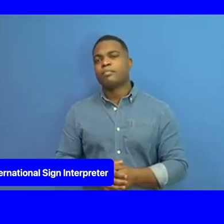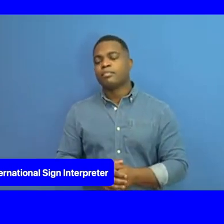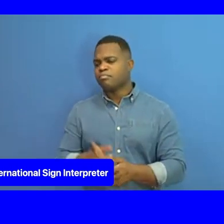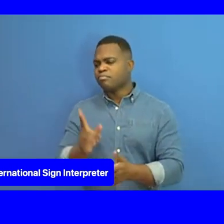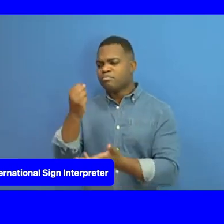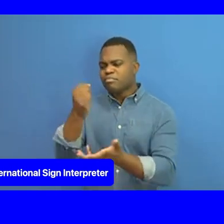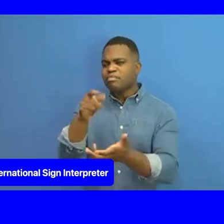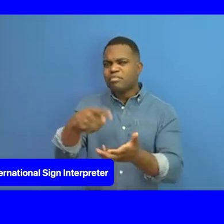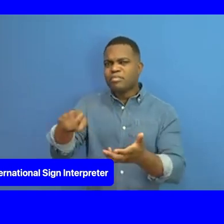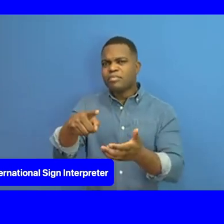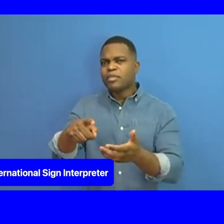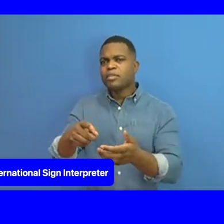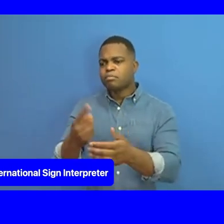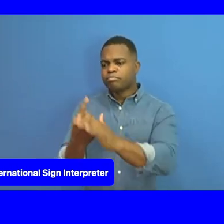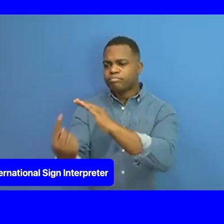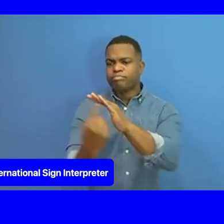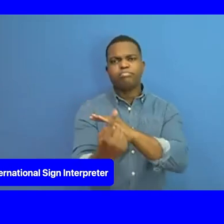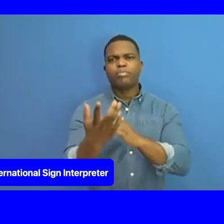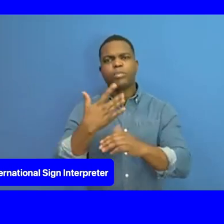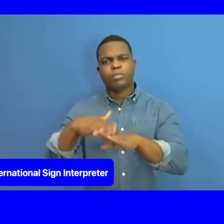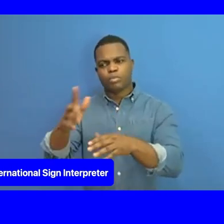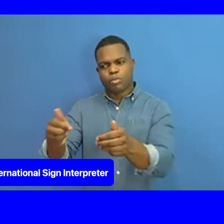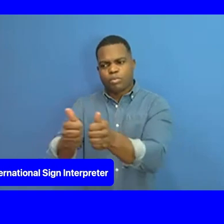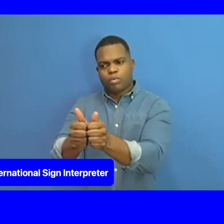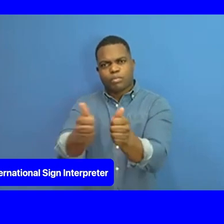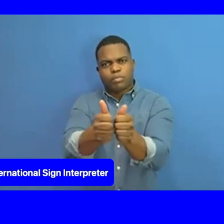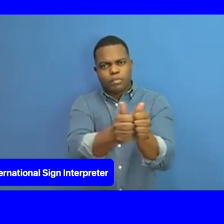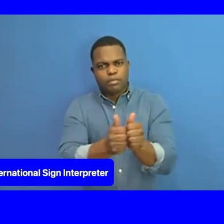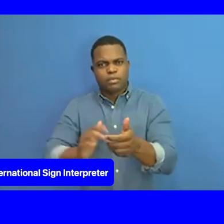for performance to continue to enrich our lives,